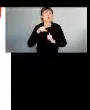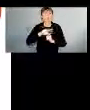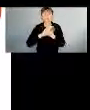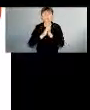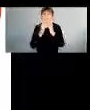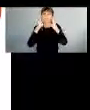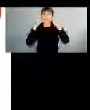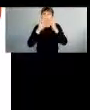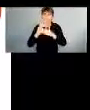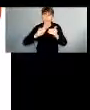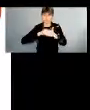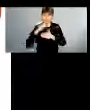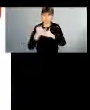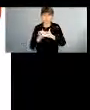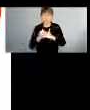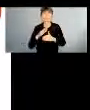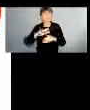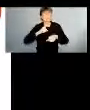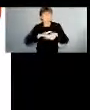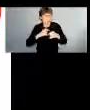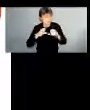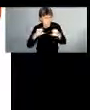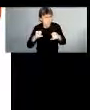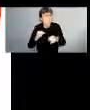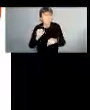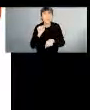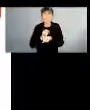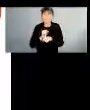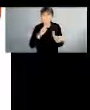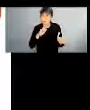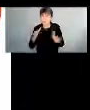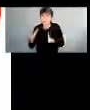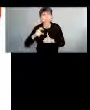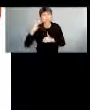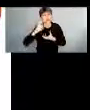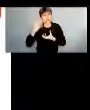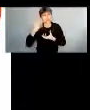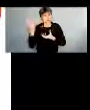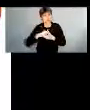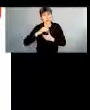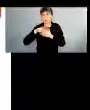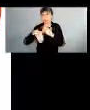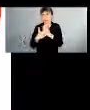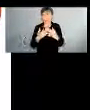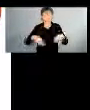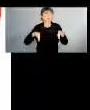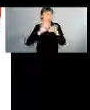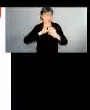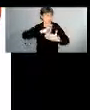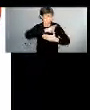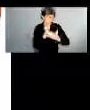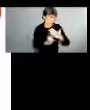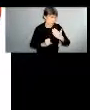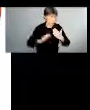Your timeline/work plan should include all important artistic and community-related activities,